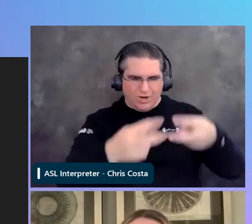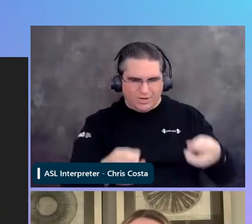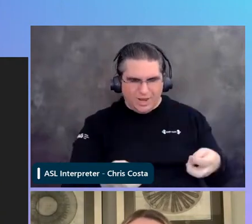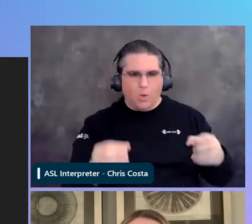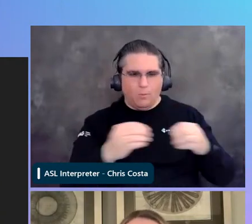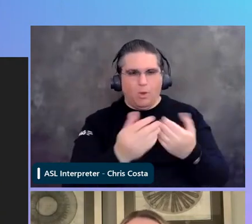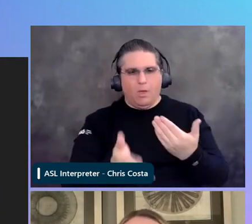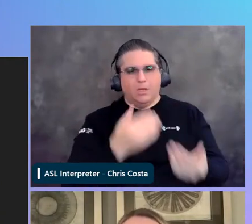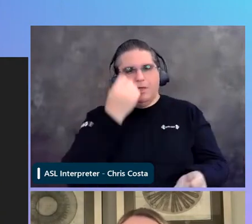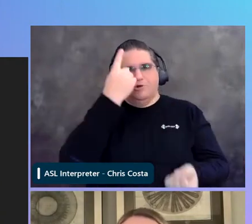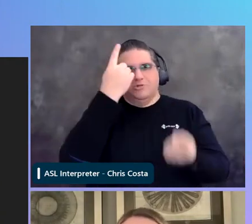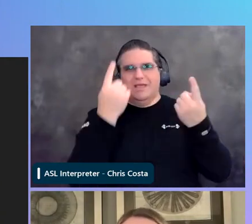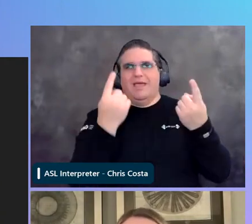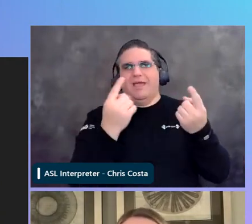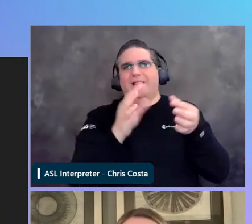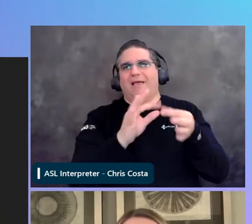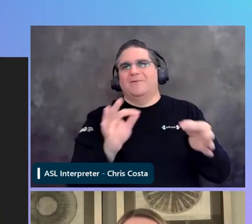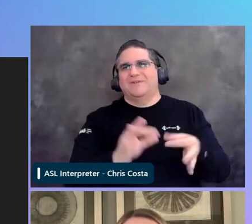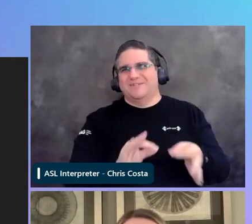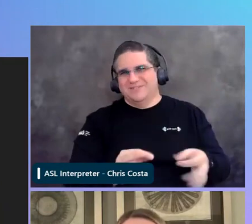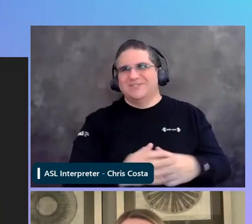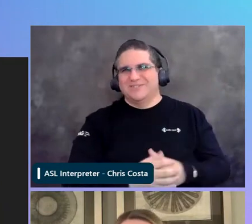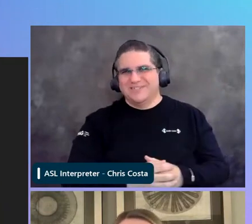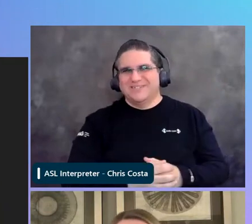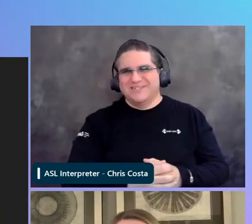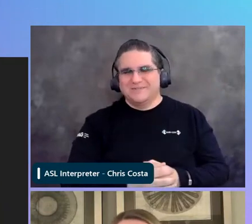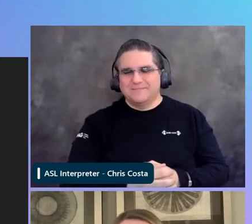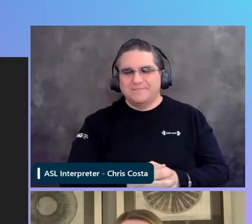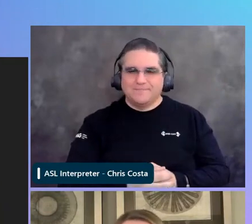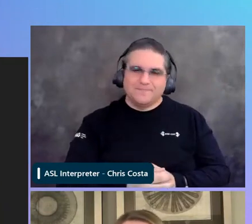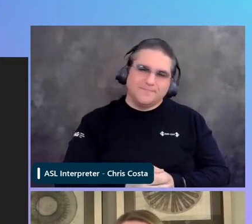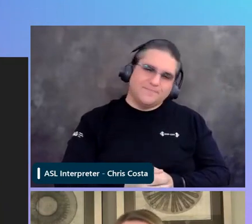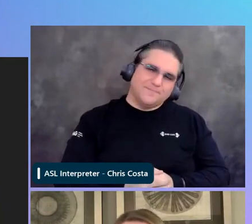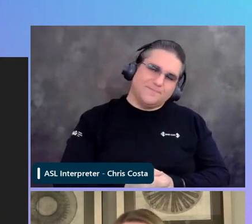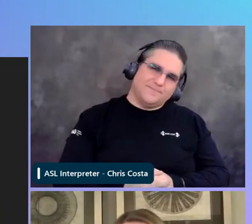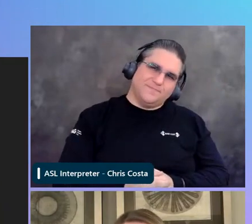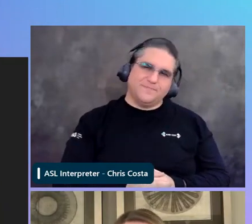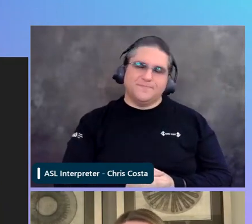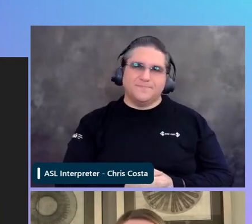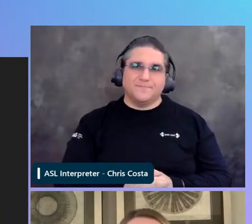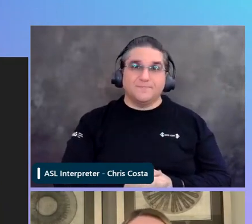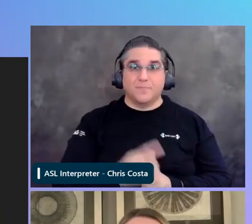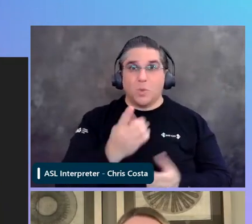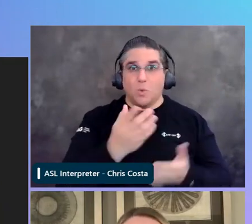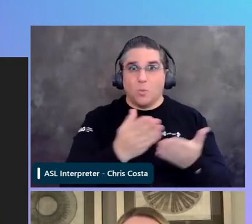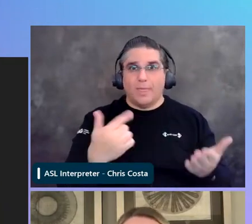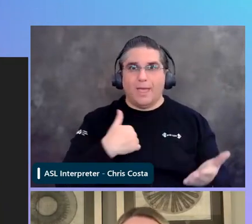functionality. The thing that I think is really cool, especially